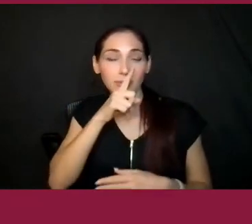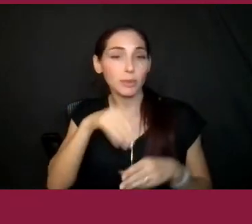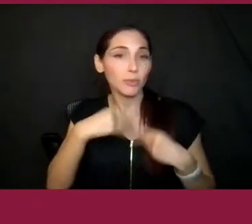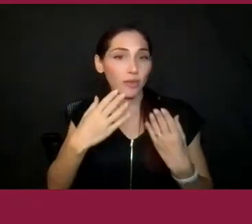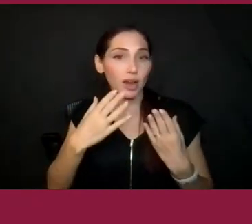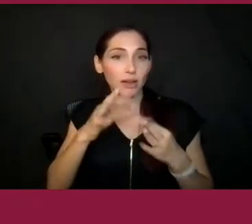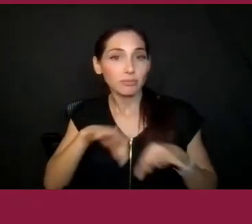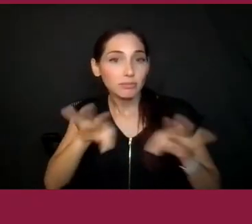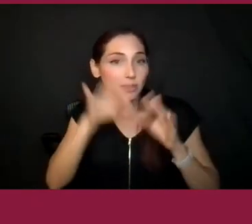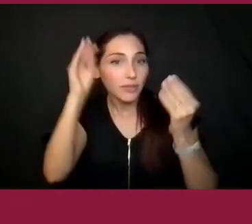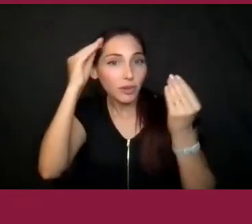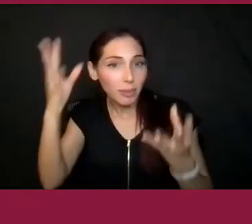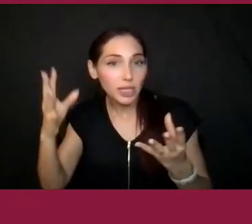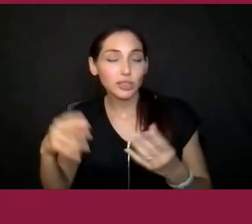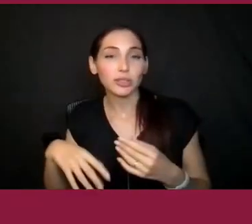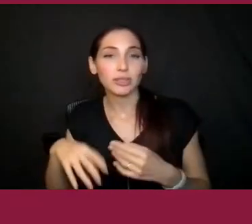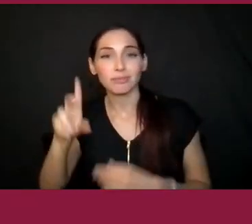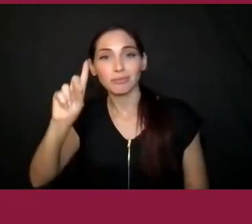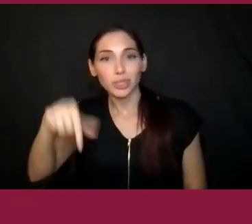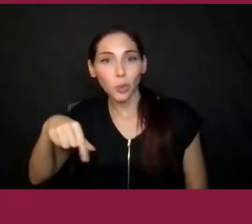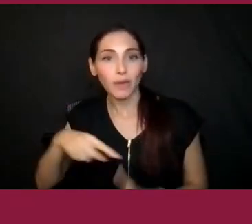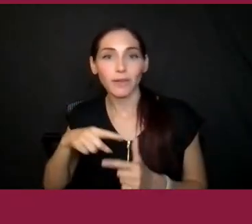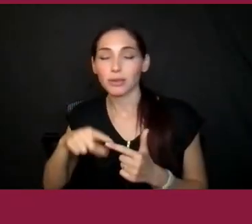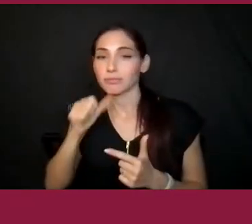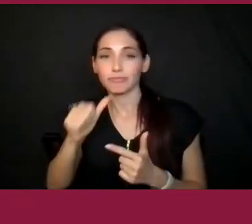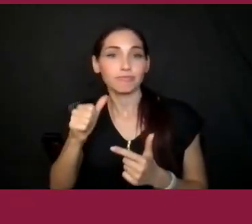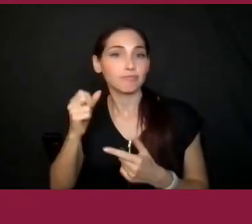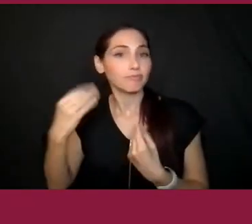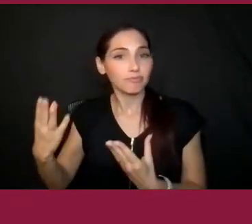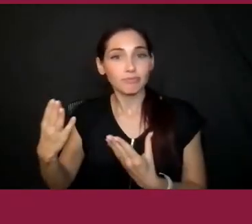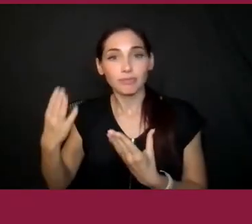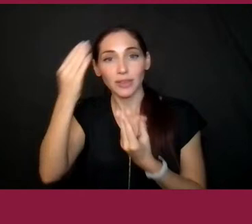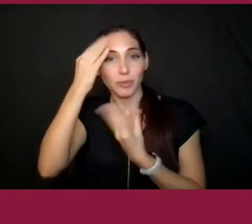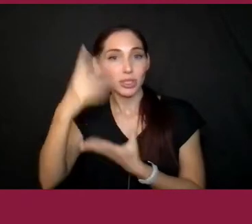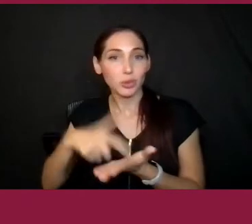Um, they didn't include information that was required, uh, in the bid notification.